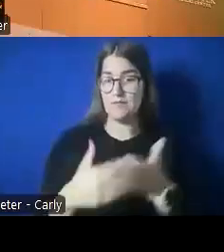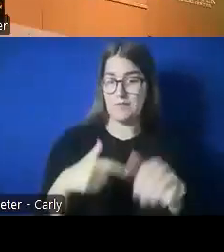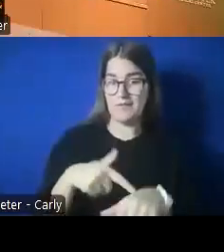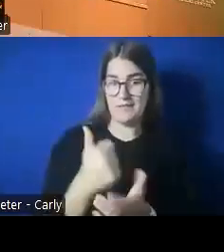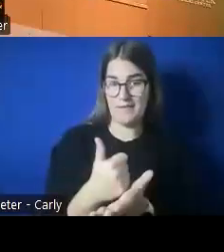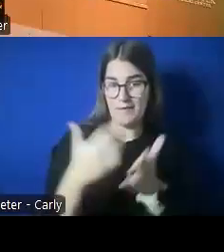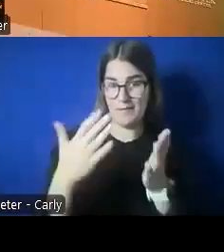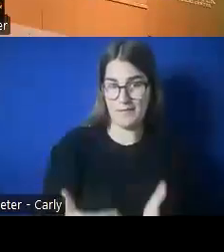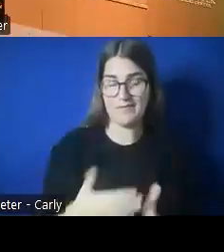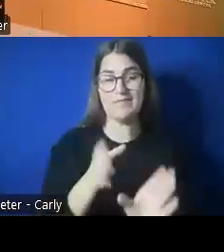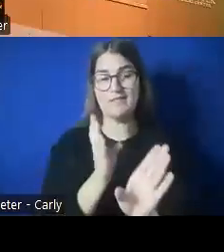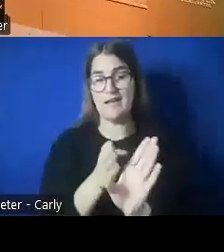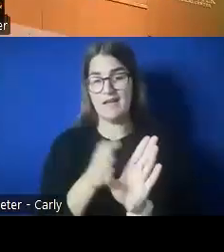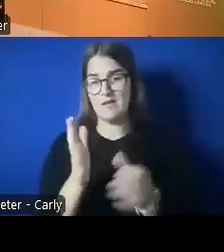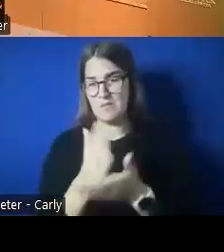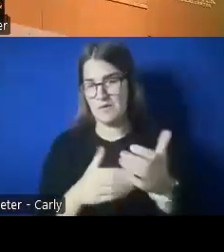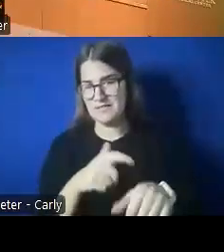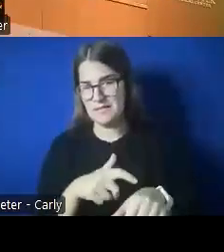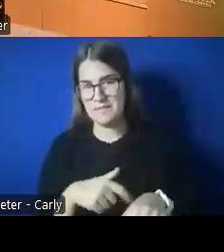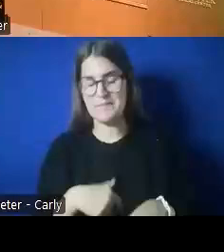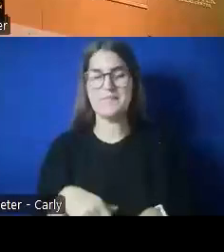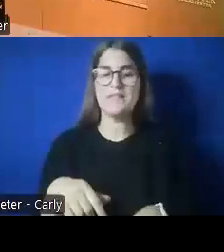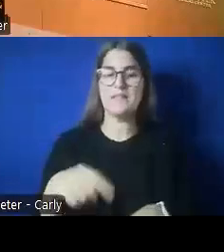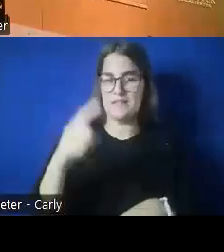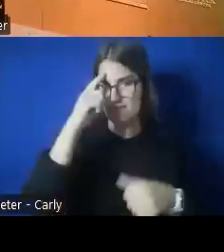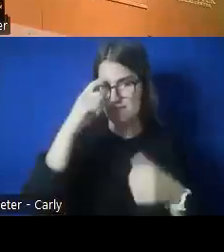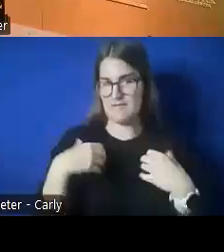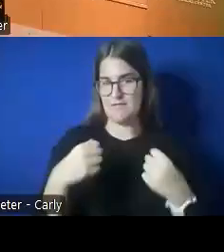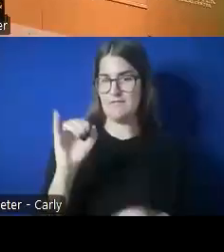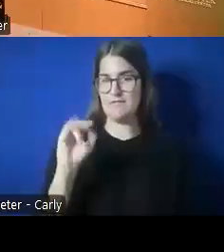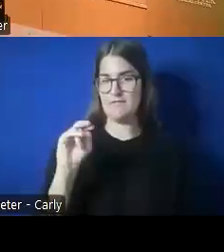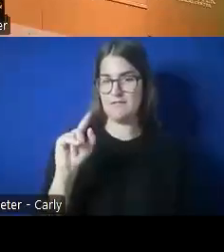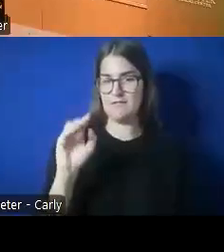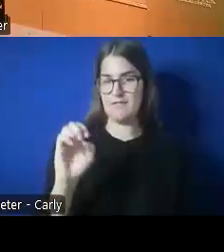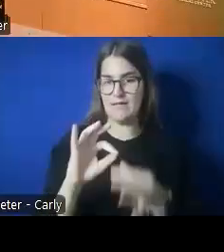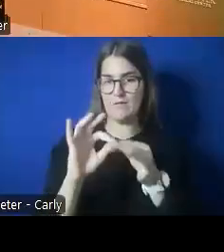psychologists who does clinical work um and the new mental health intake coordinator position that